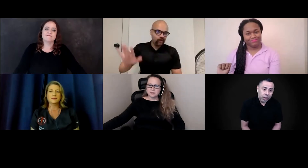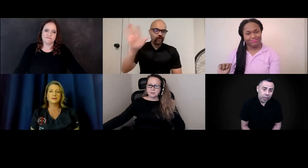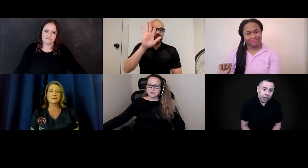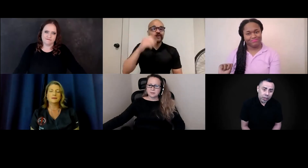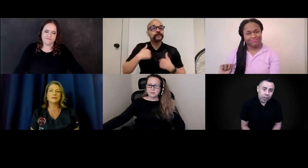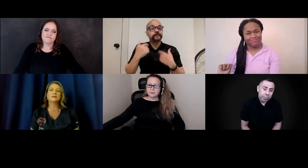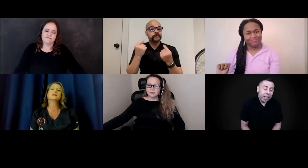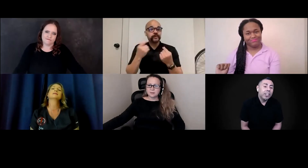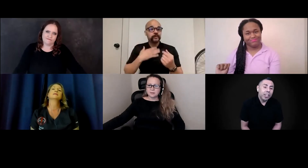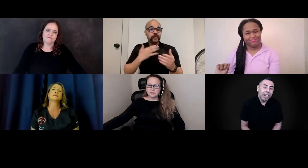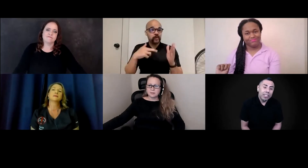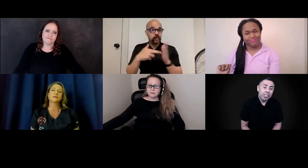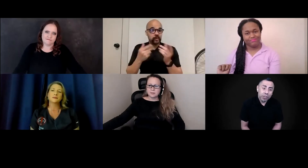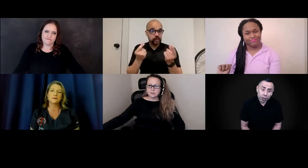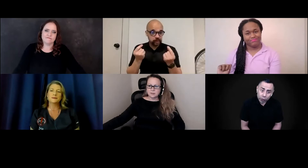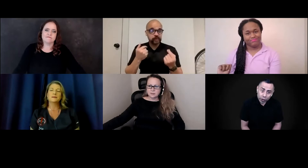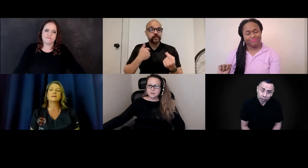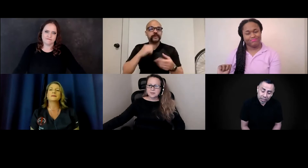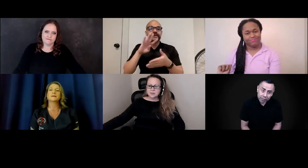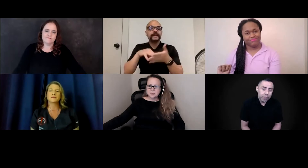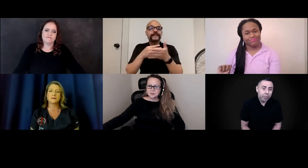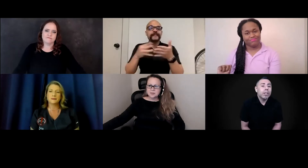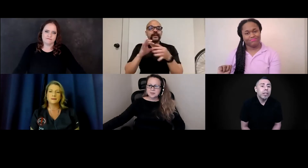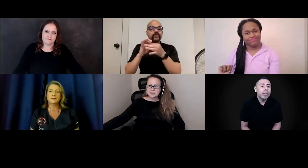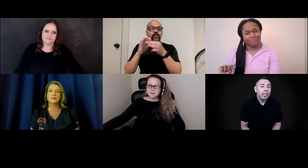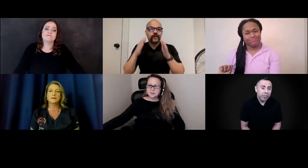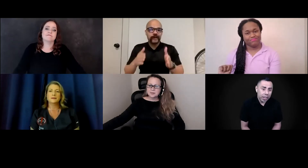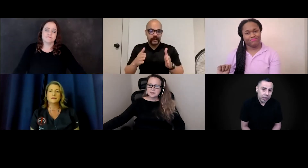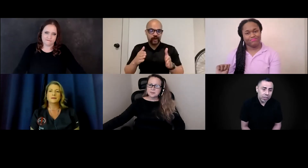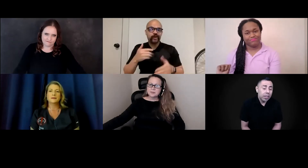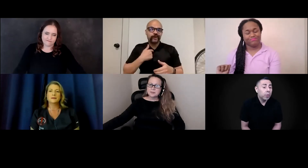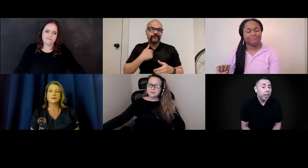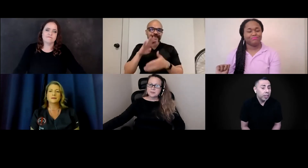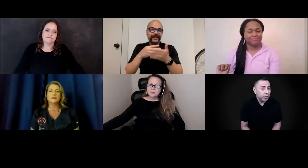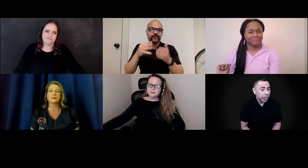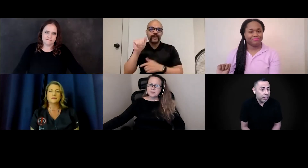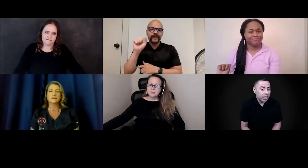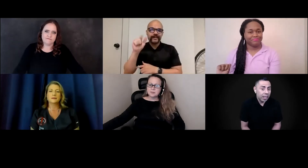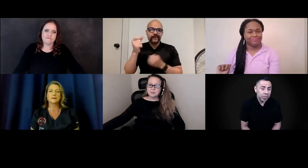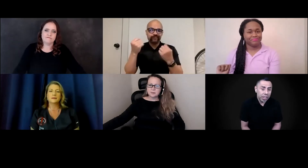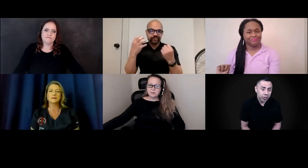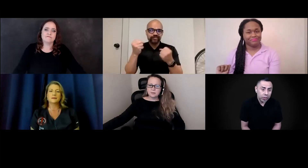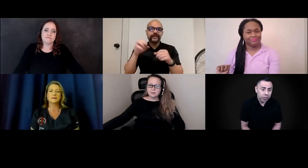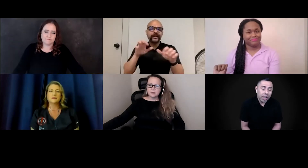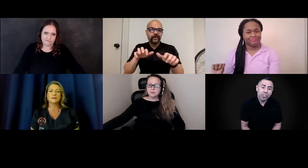We're expanding our lens to the overall state of Texas. What I do there I'm a scheduler.